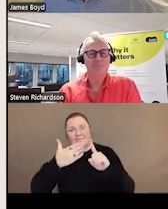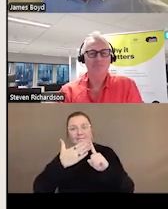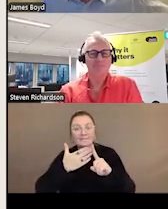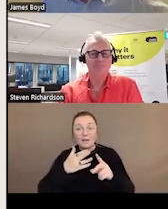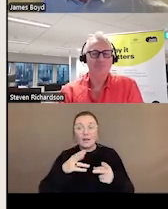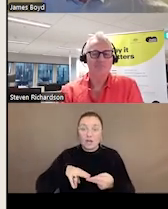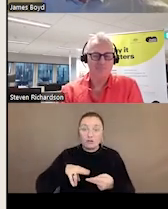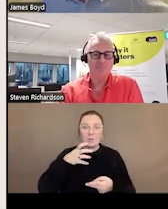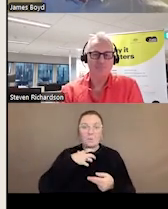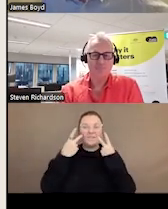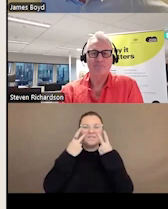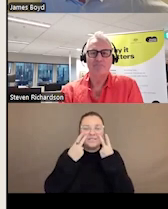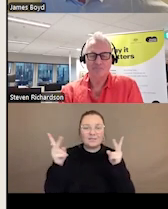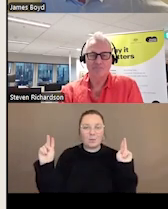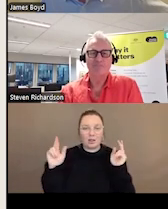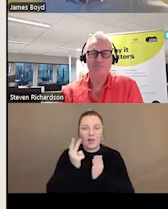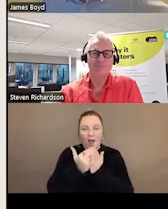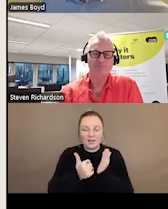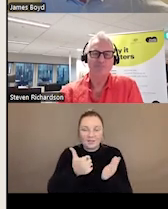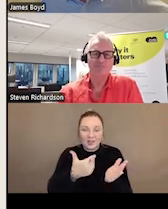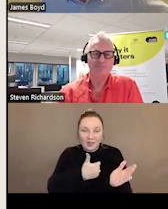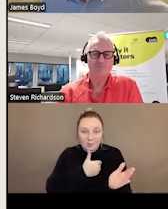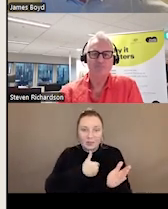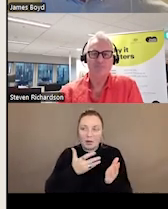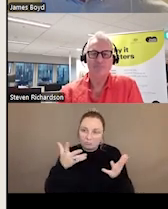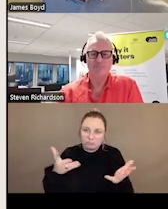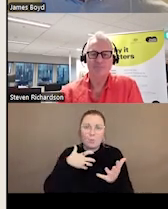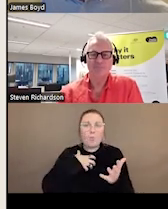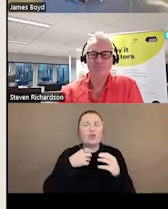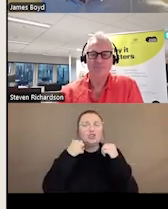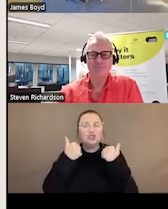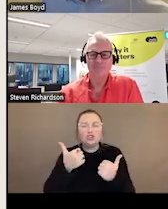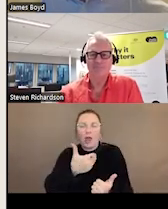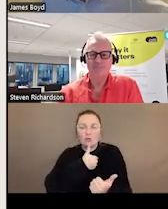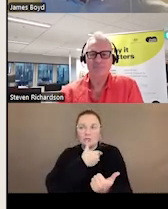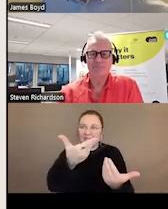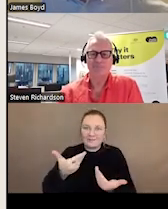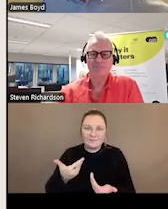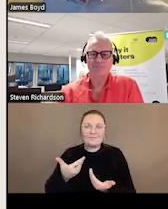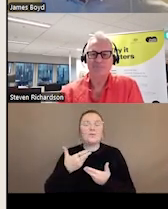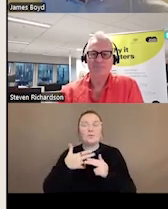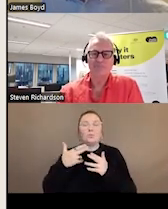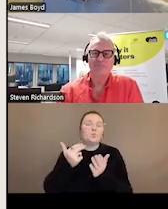visibility of arts philanthropy and encouraging greater generosity in support of the arts.